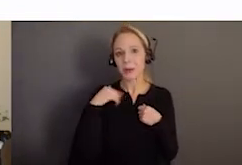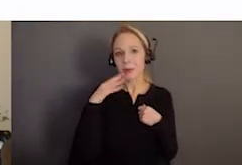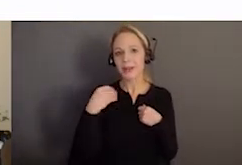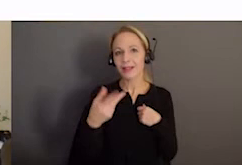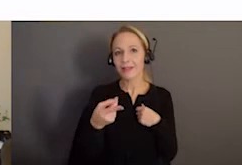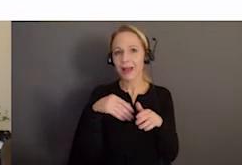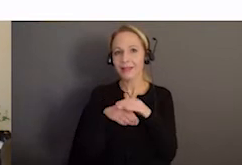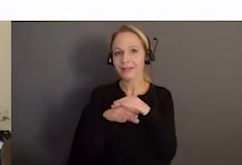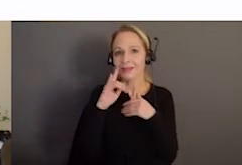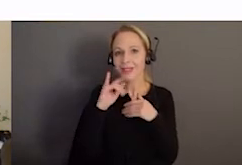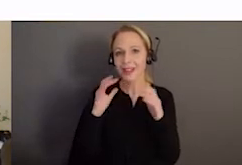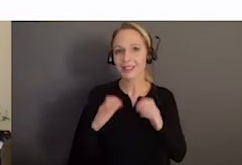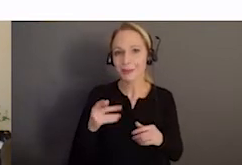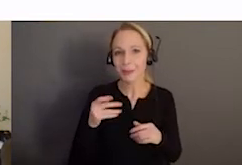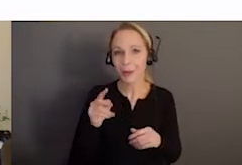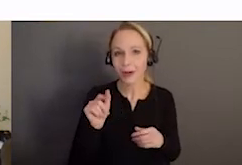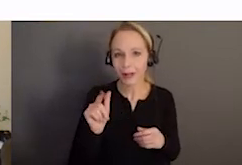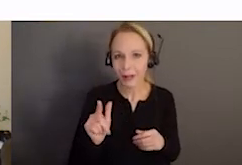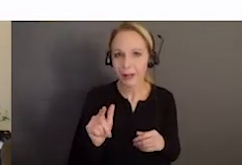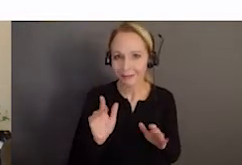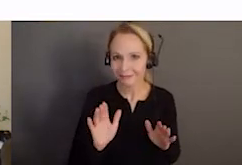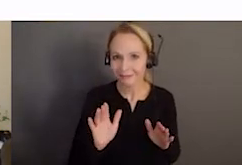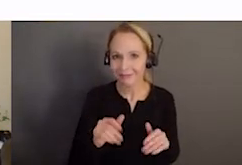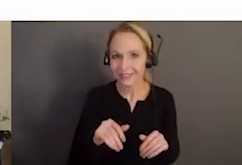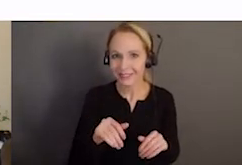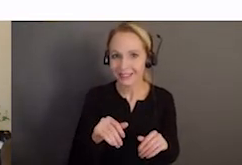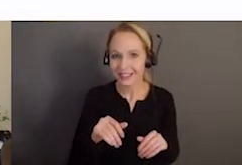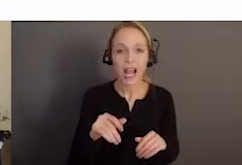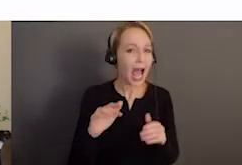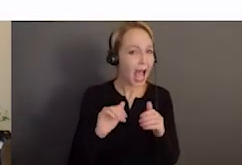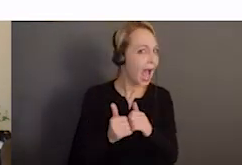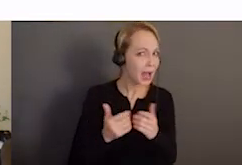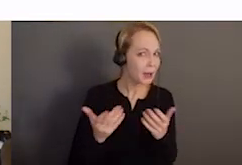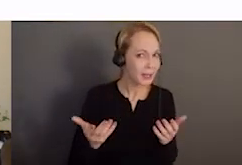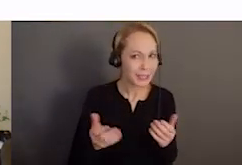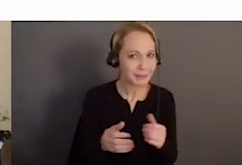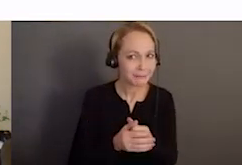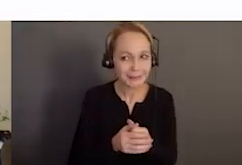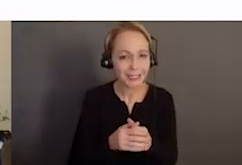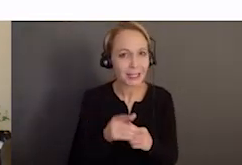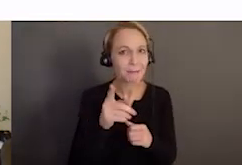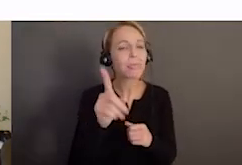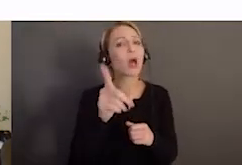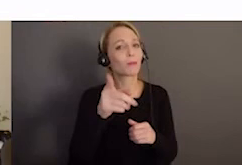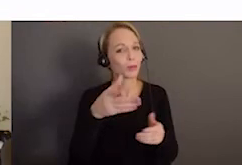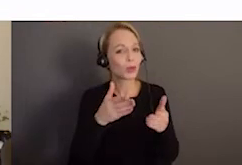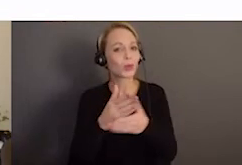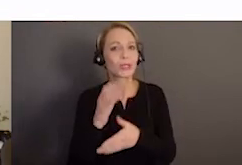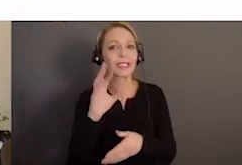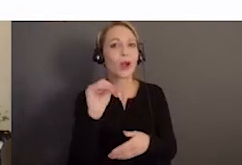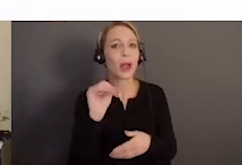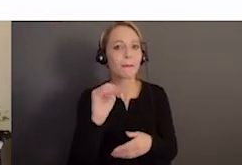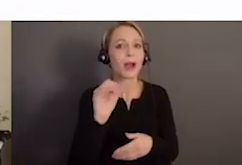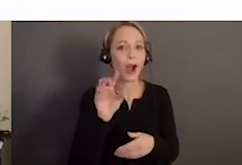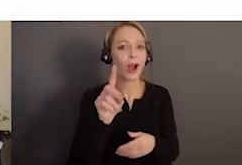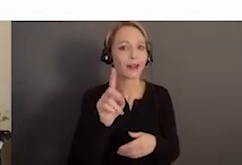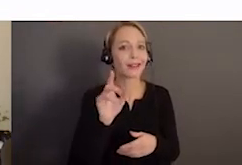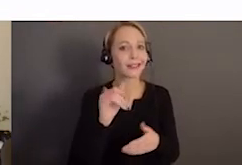AND YEAH, HOW I'M GOING TO DO THAT, THROUGH THIS CRM CARD THAT'S PART OF THAT PROJECT.